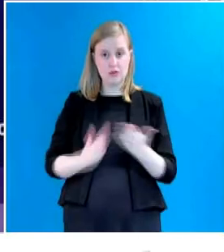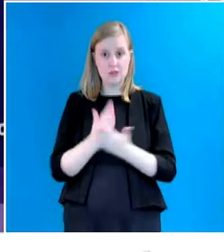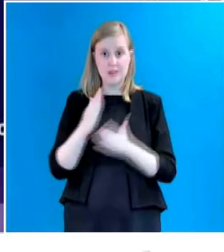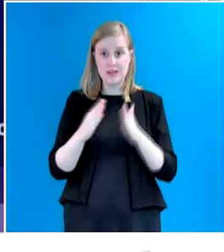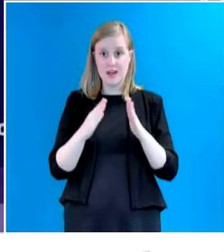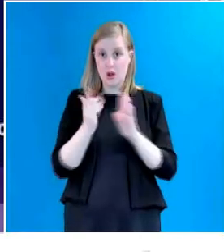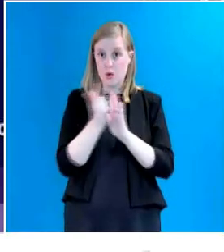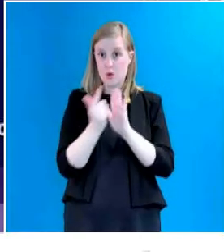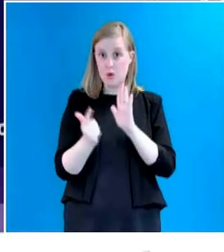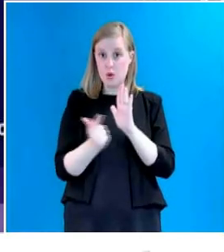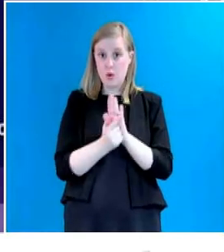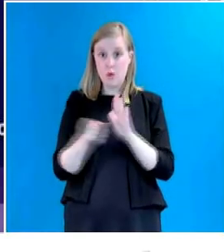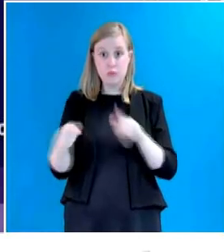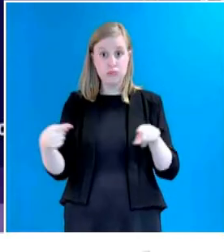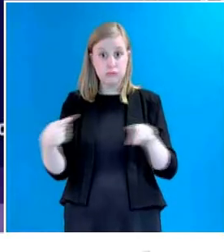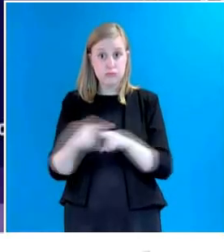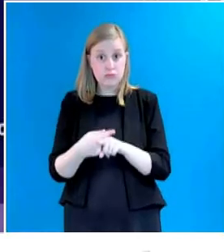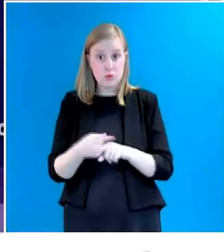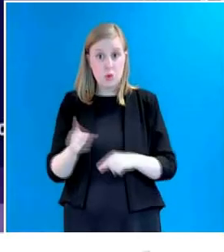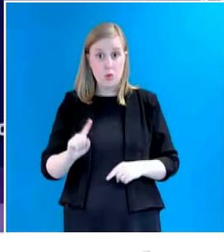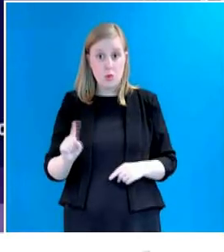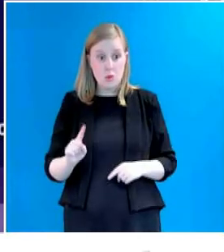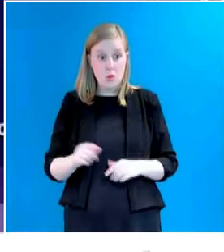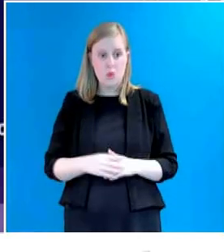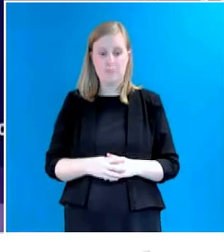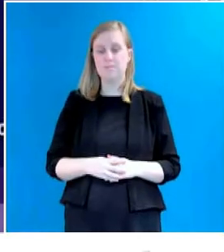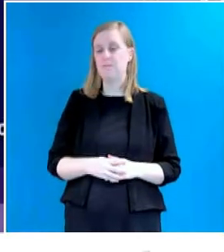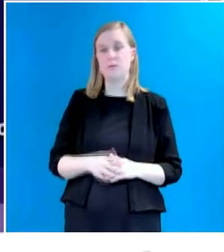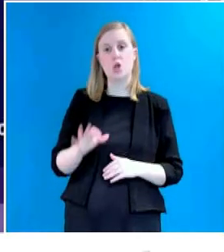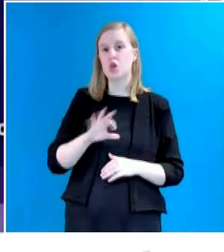They are other cases not brought under the Human Rights Act that we have intervened in.